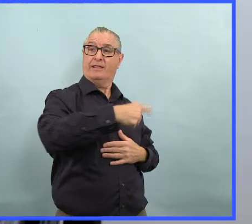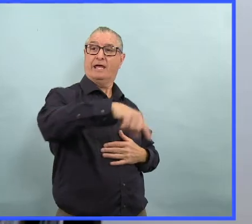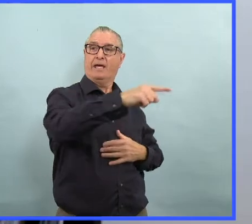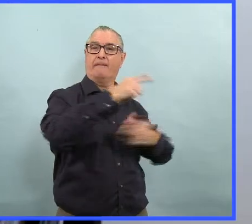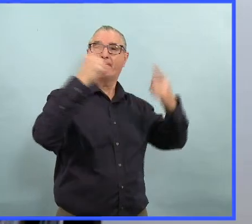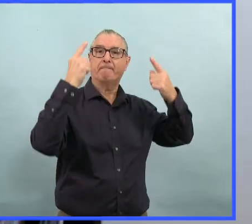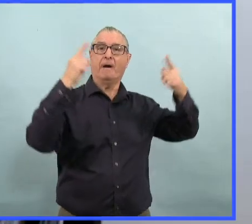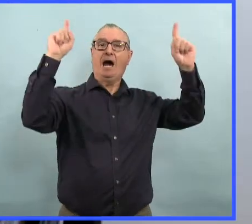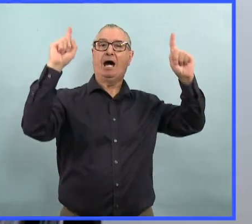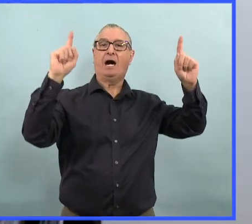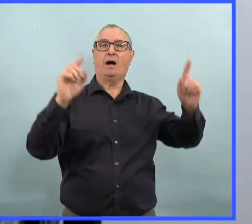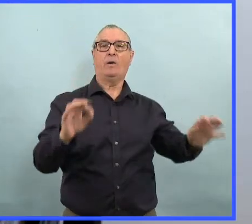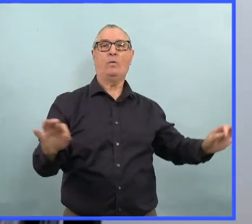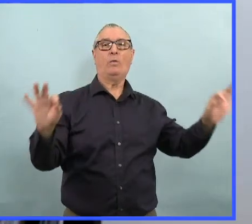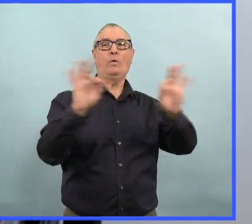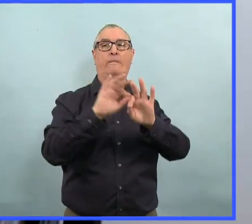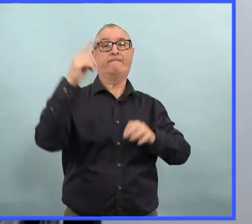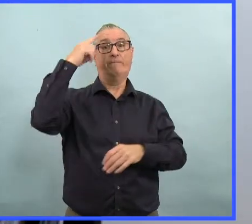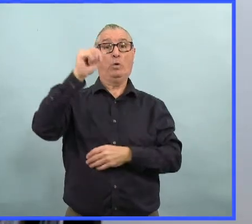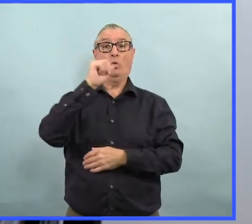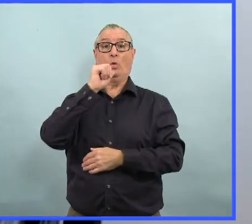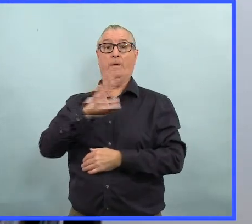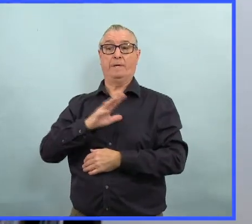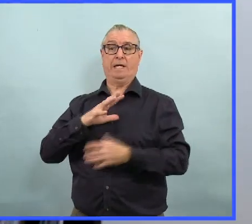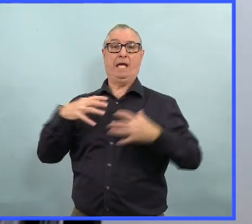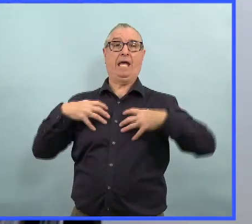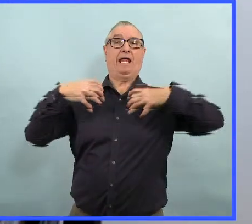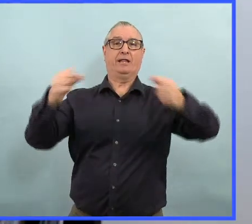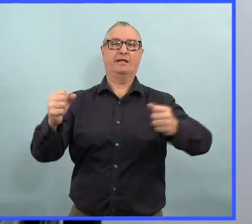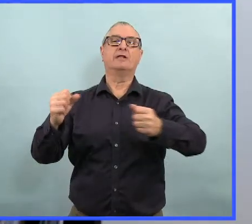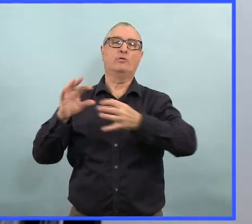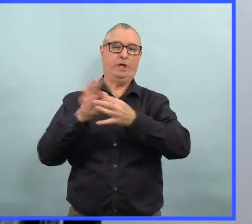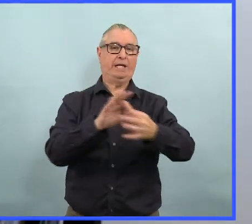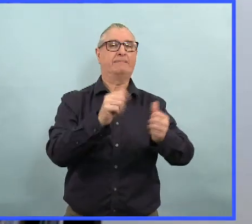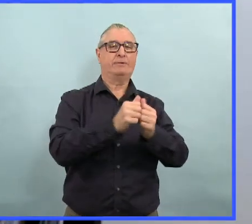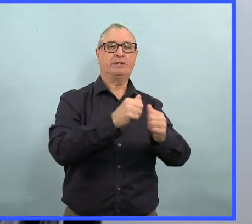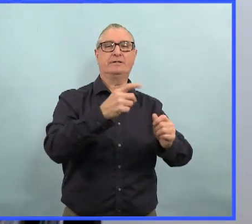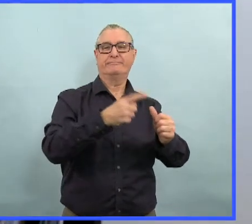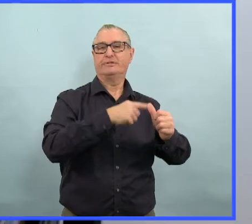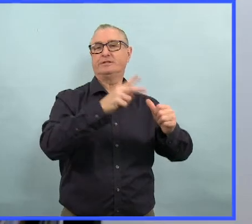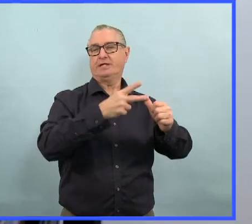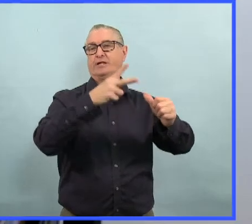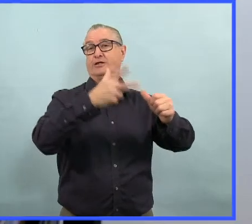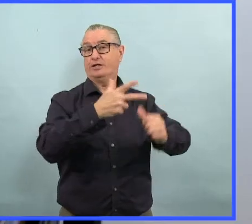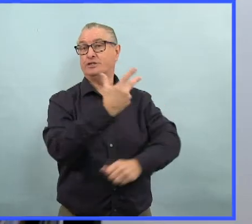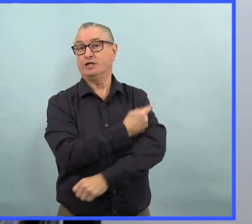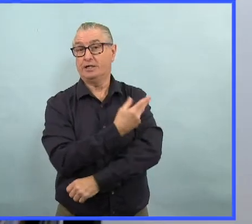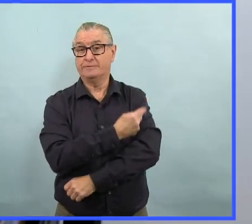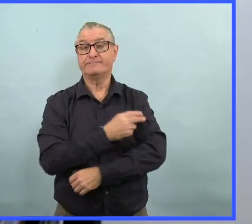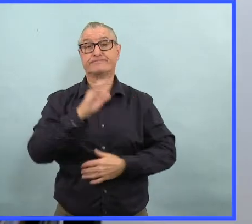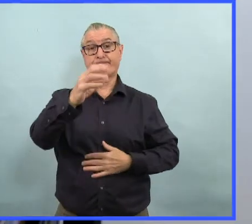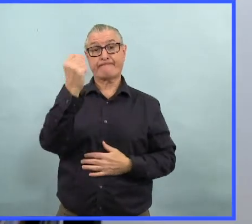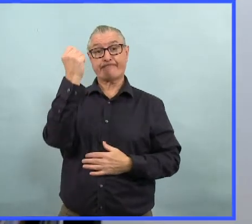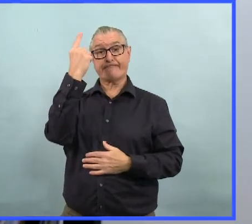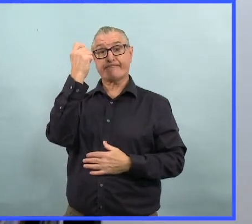i should also point out that the study did not find any changes in the length of bleeding regardless of whether or not somebody was vaccinated